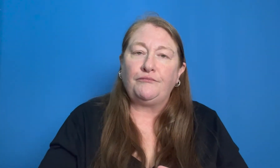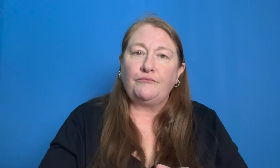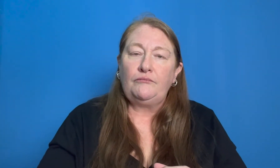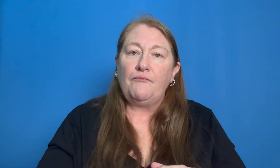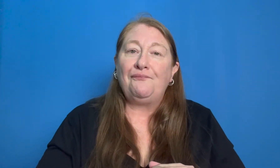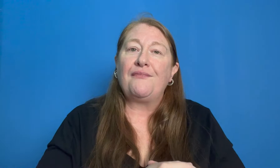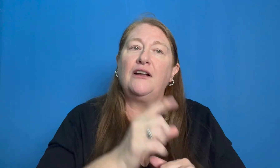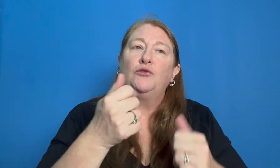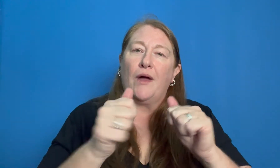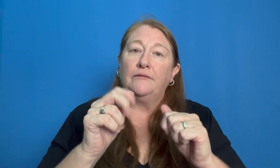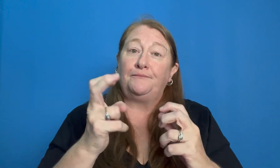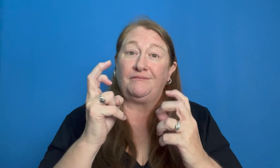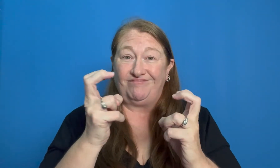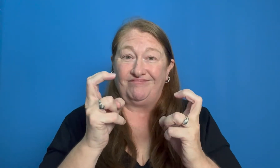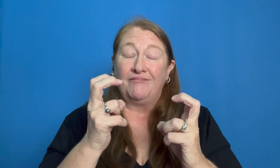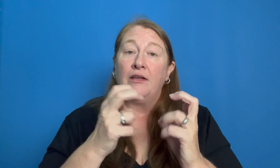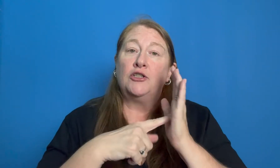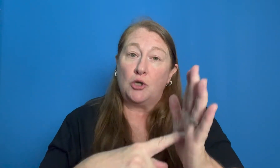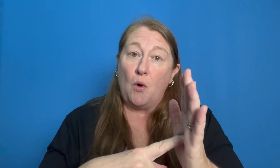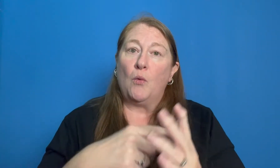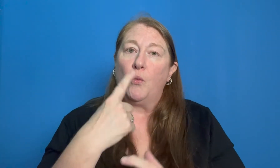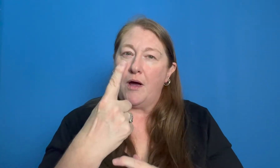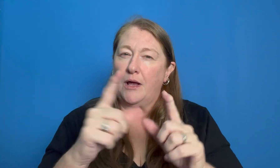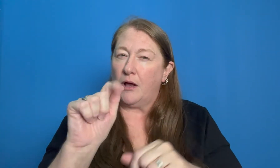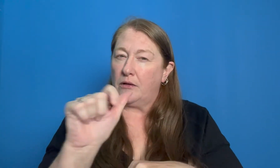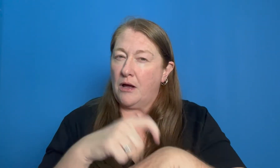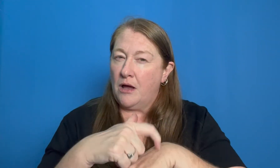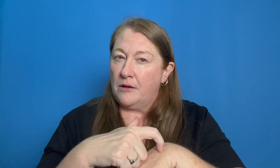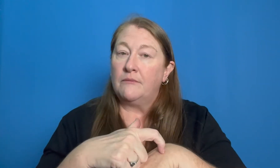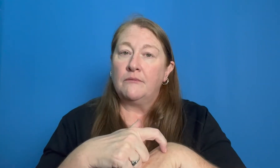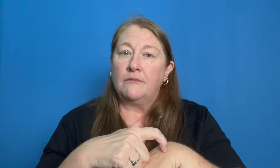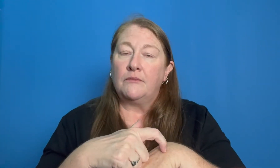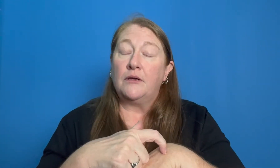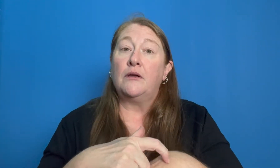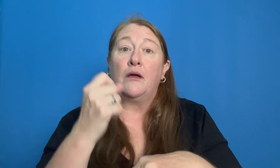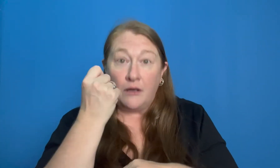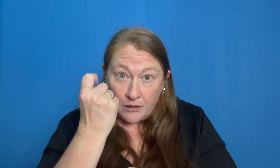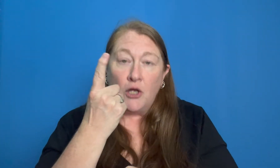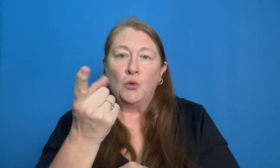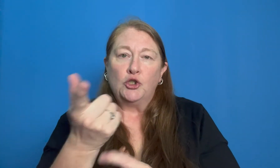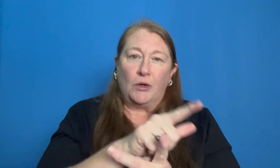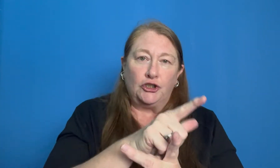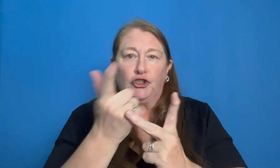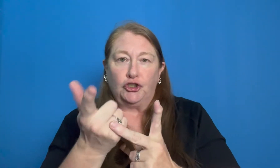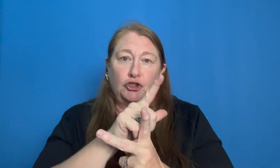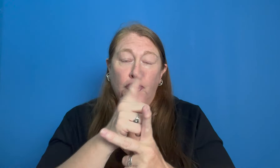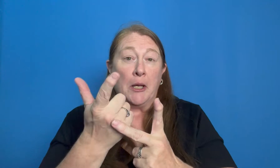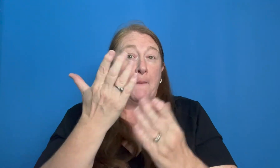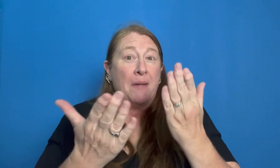You would attempt to show one language at a time, but you would be switching each language.